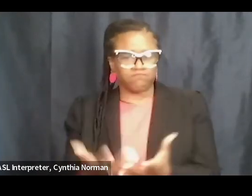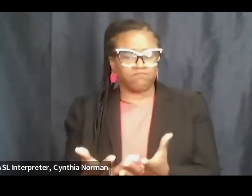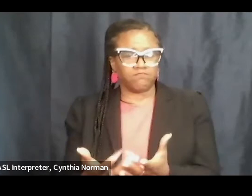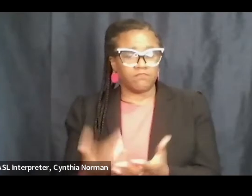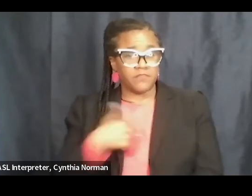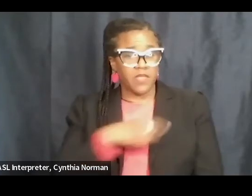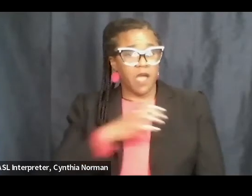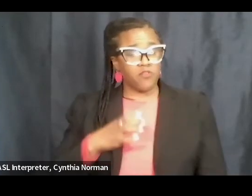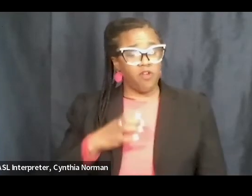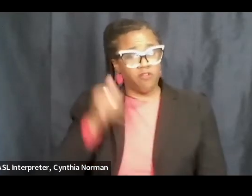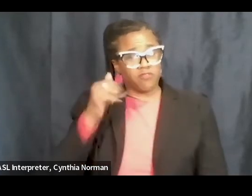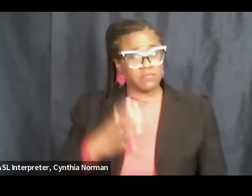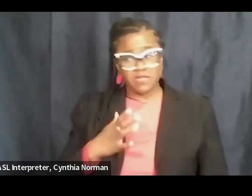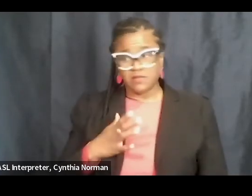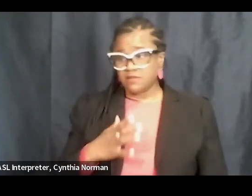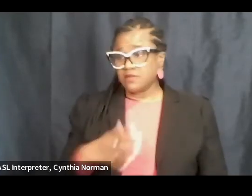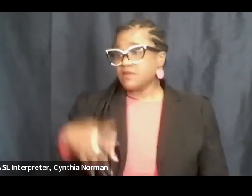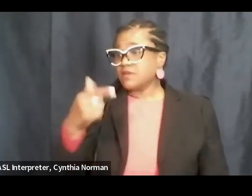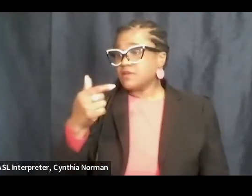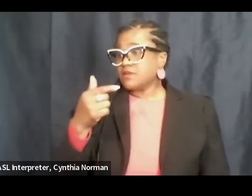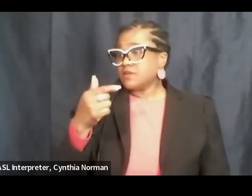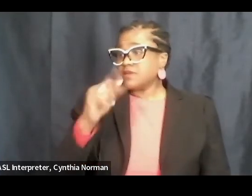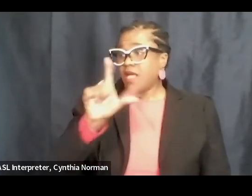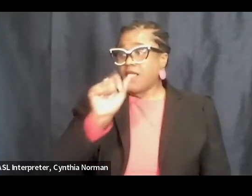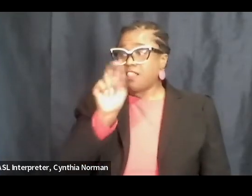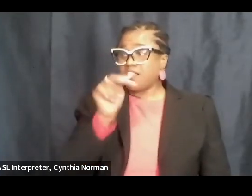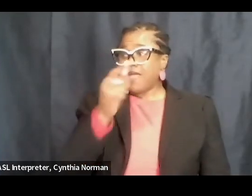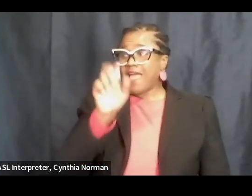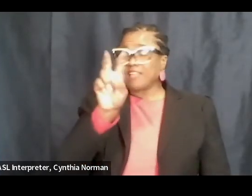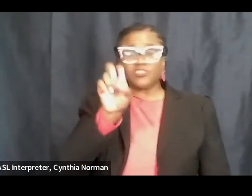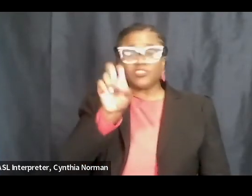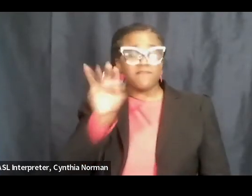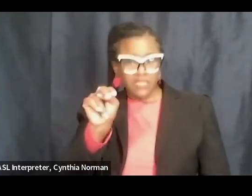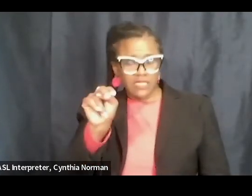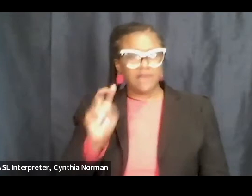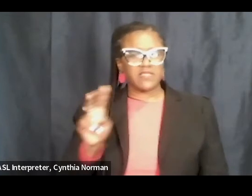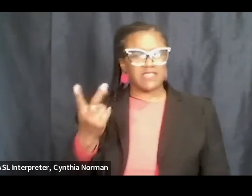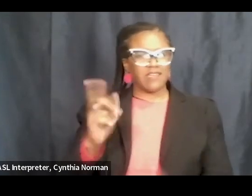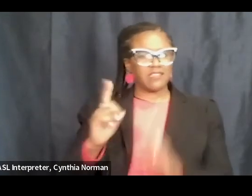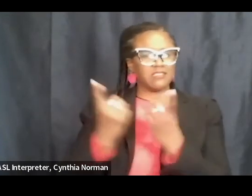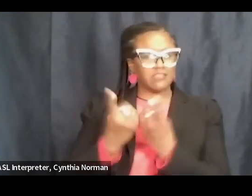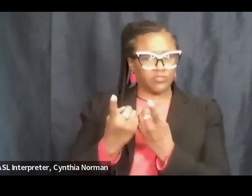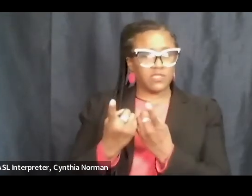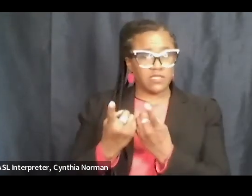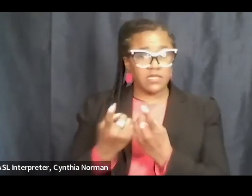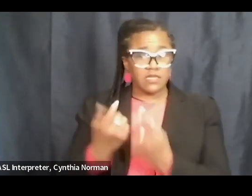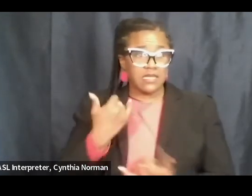and I proudly represent the Second Congressional District in Rhode Island. A seat that I've held now going on 22 years.